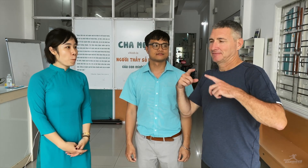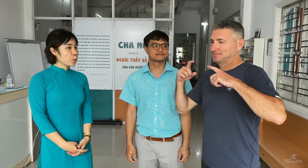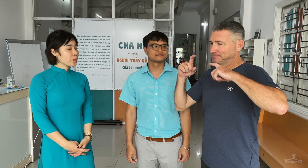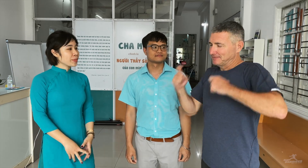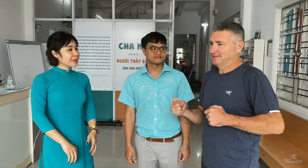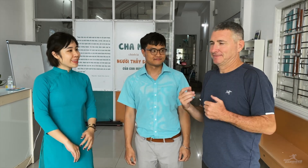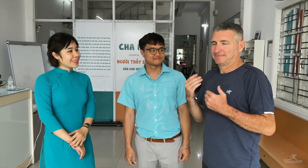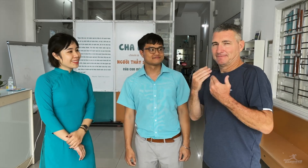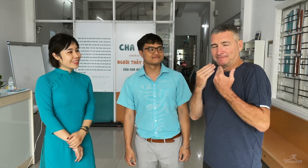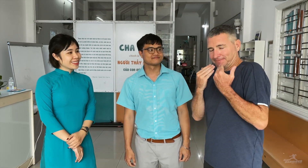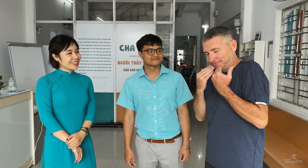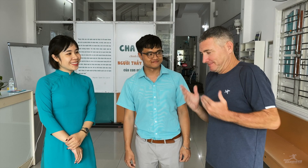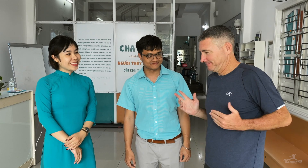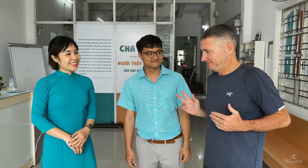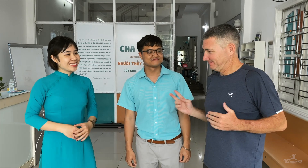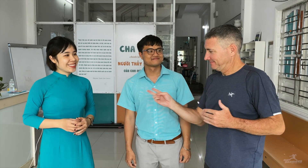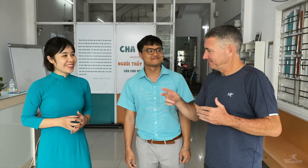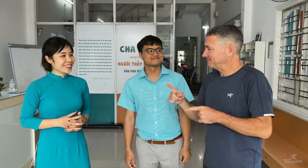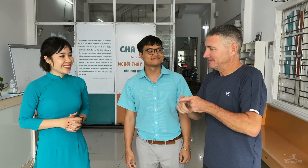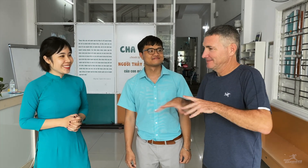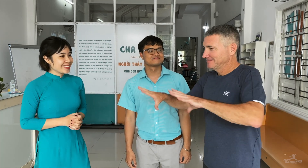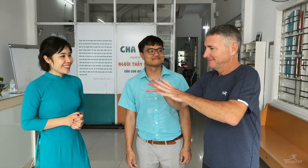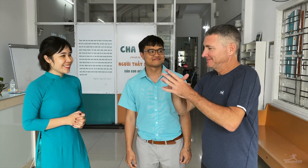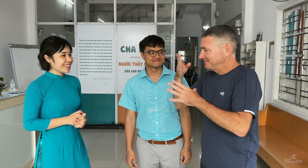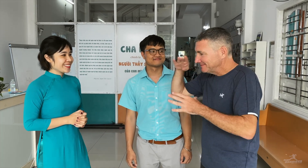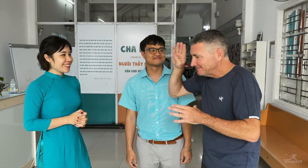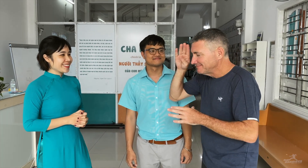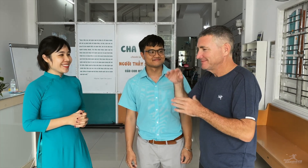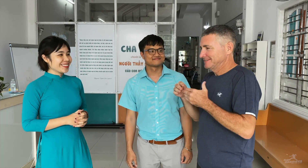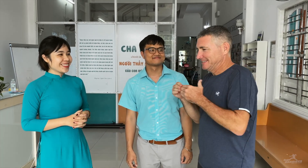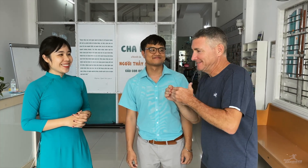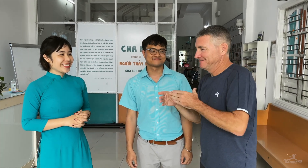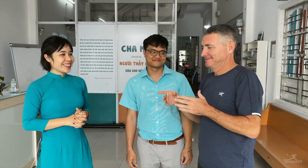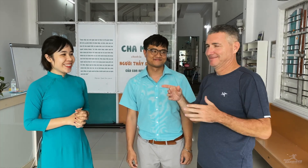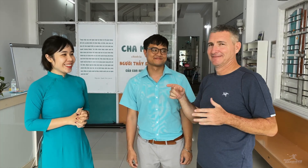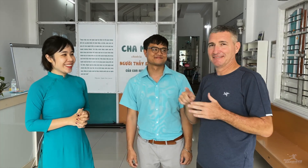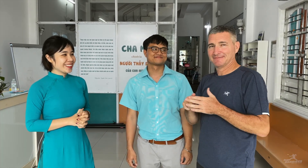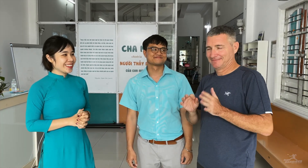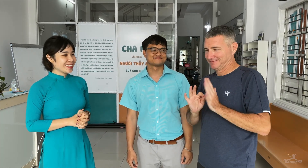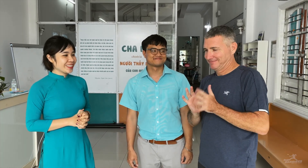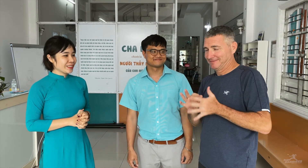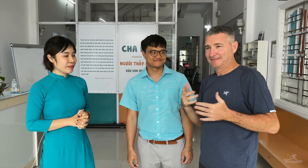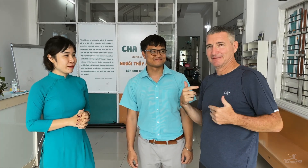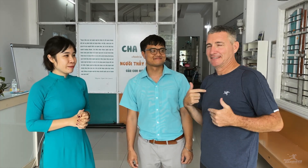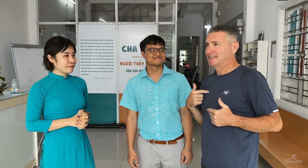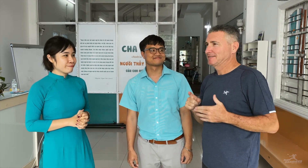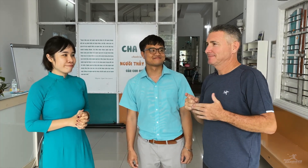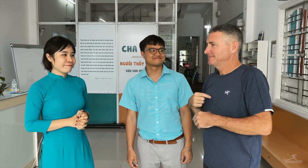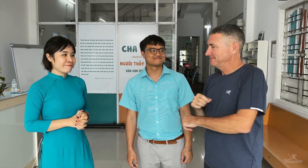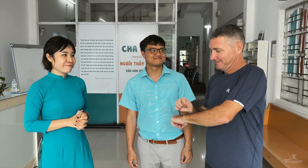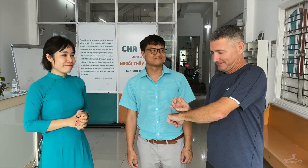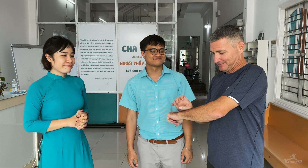I must thank them for guiding and leading this school.